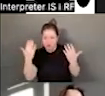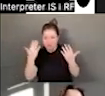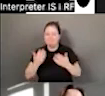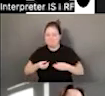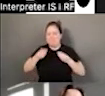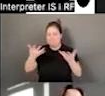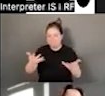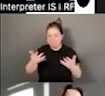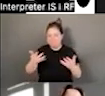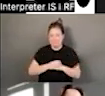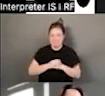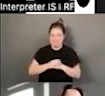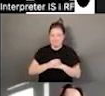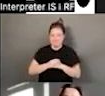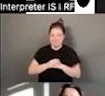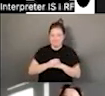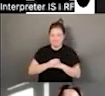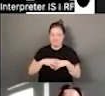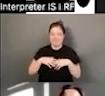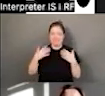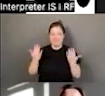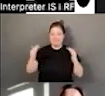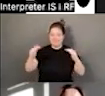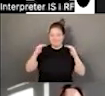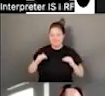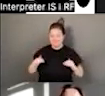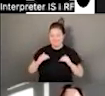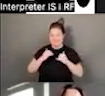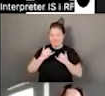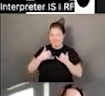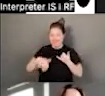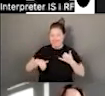Then we move to maybe the most exciting part of this whole event and that is